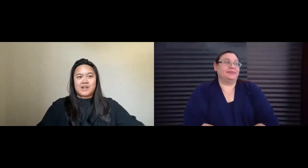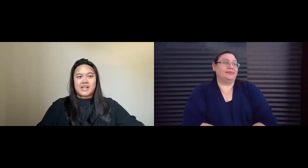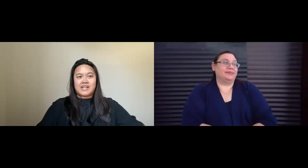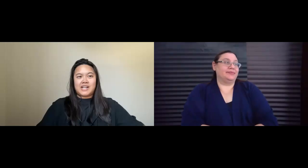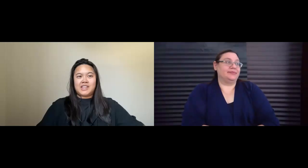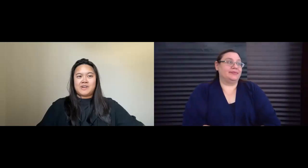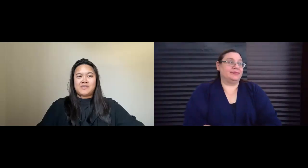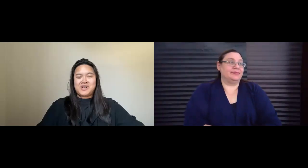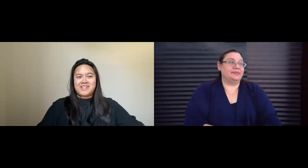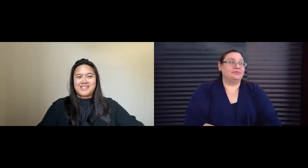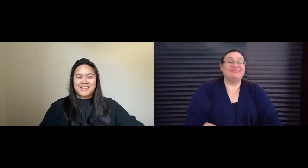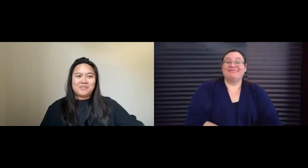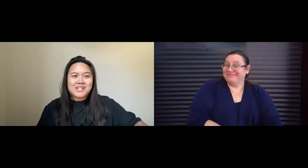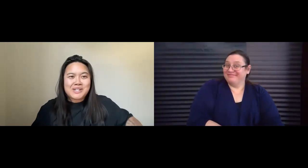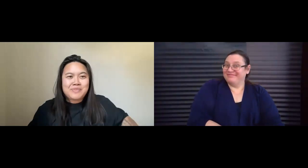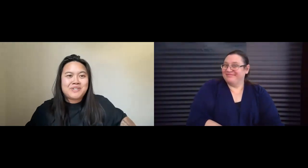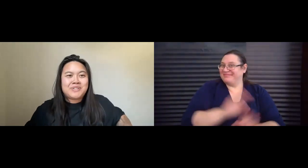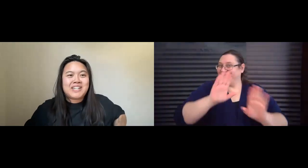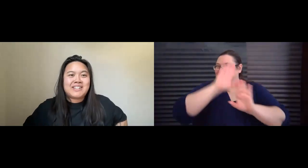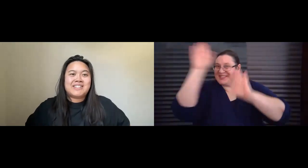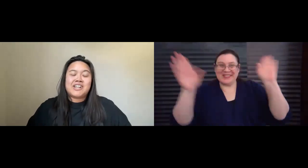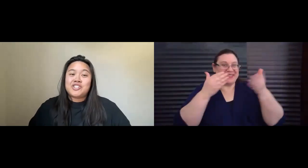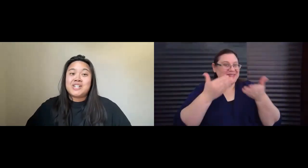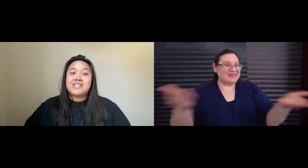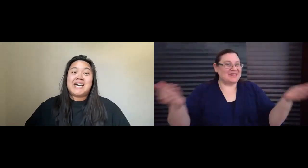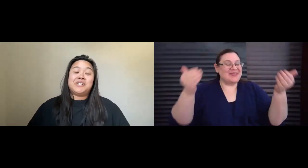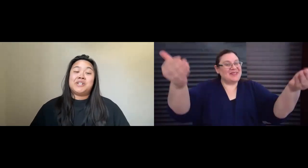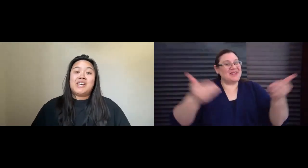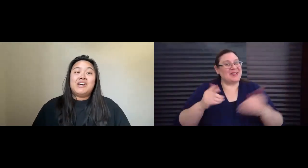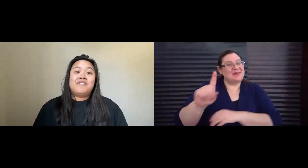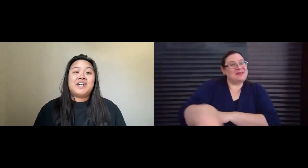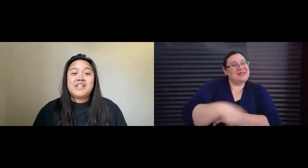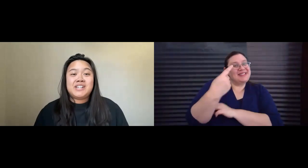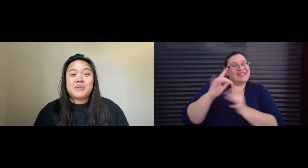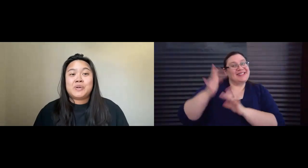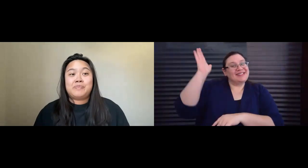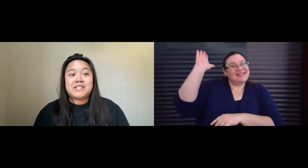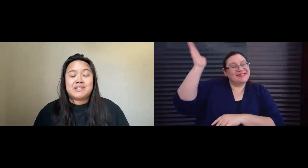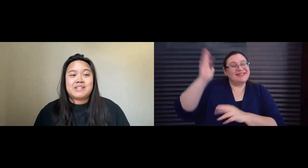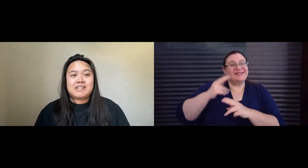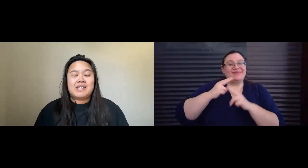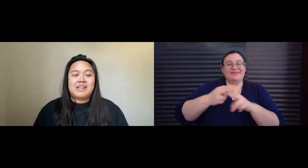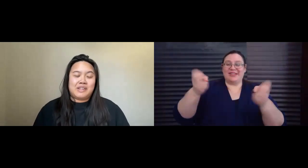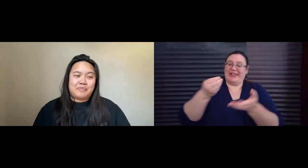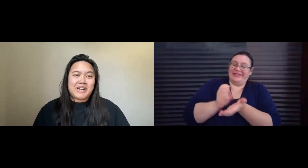All right. Hello, everyone. Welcome to today's session titled Funding Your Business.